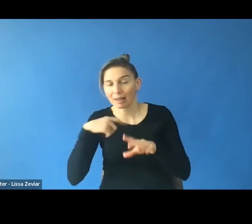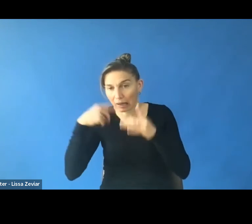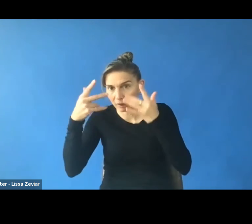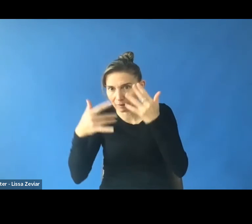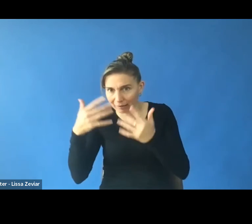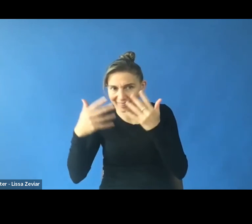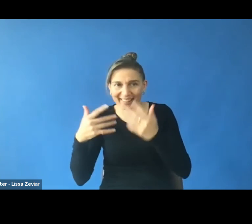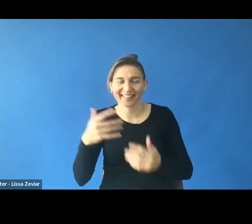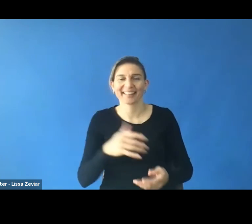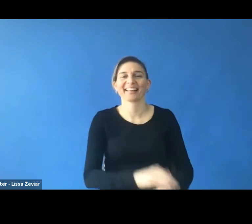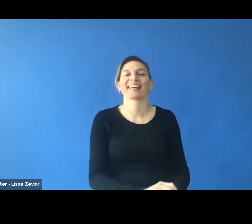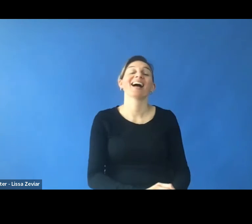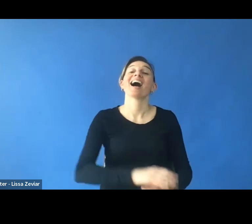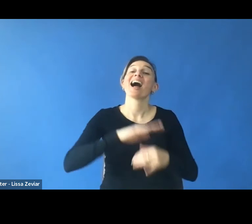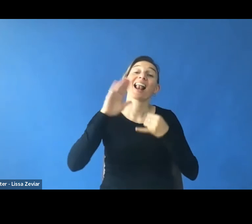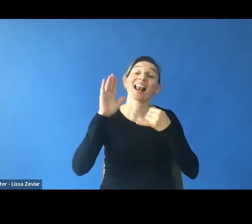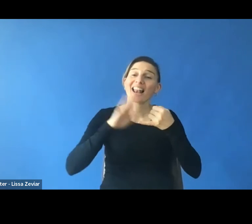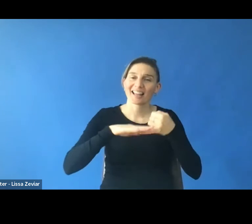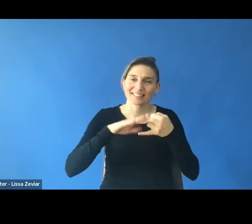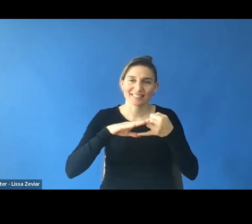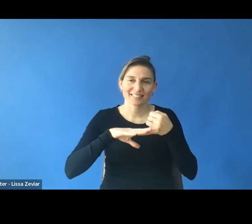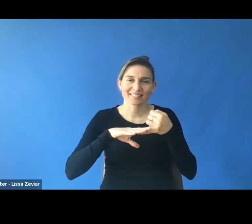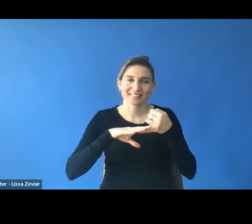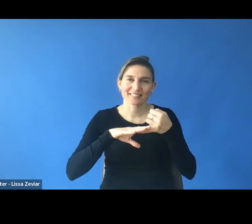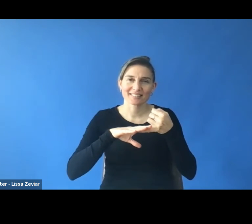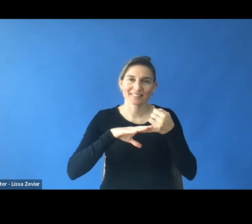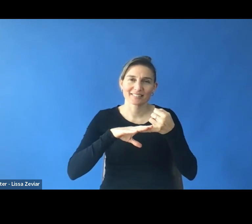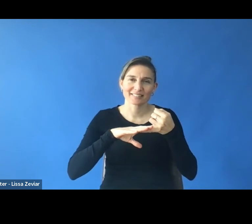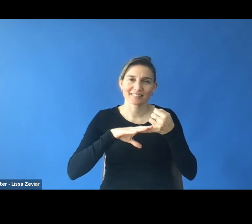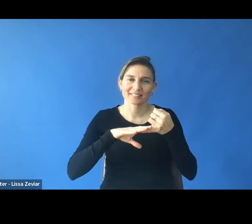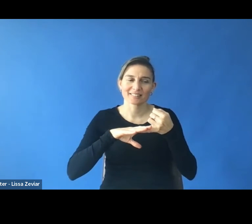And finally, what was the overall reach of the programme